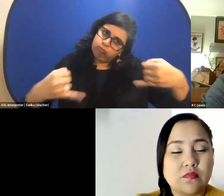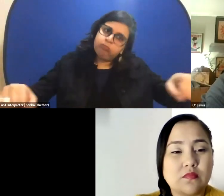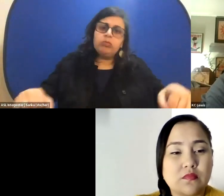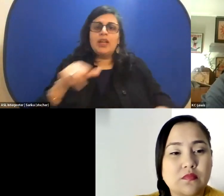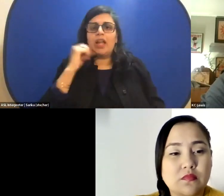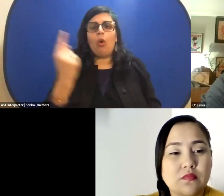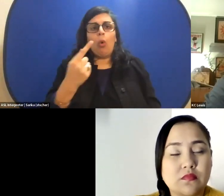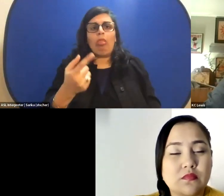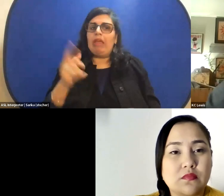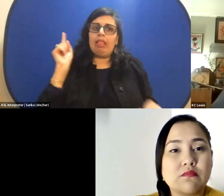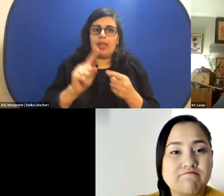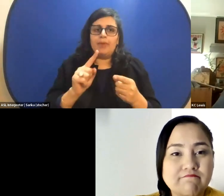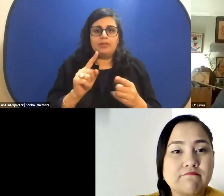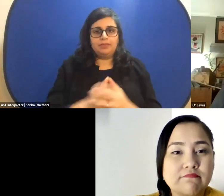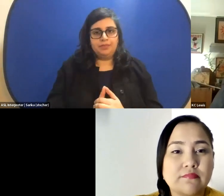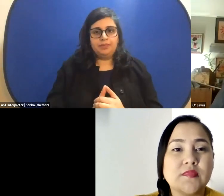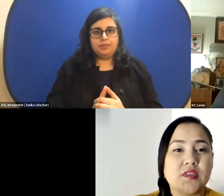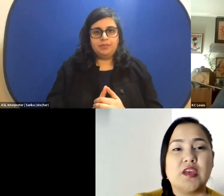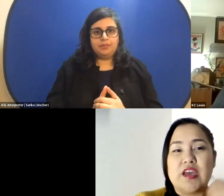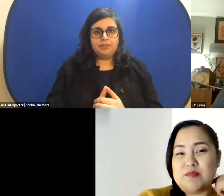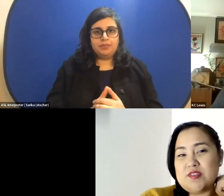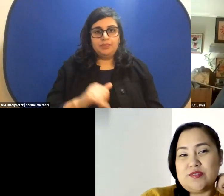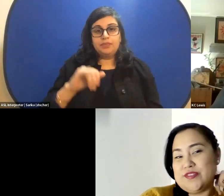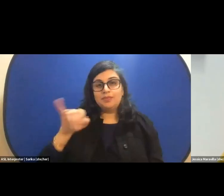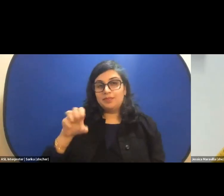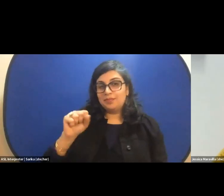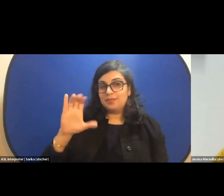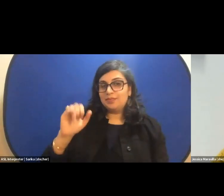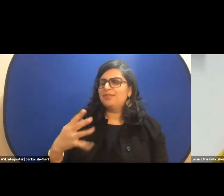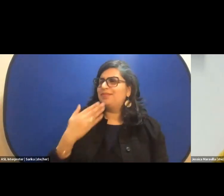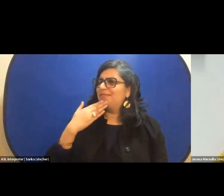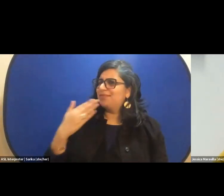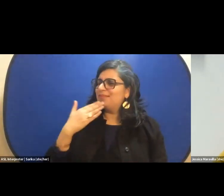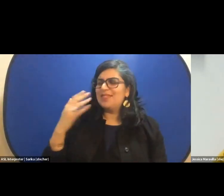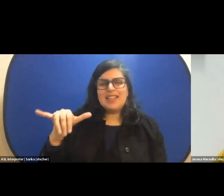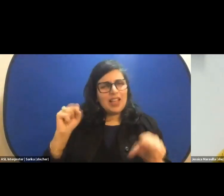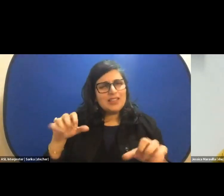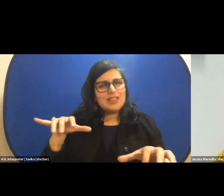getting chilled by the violent conduct of the police. We need to draw a line and say we're not just